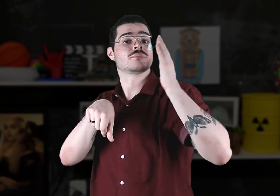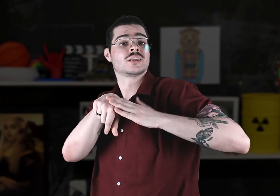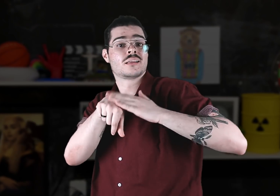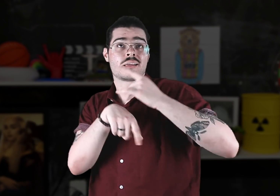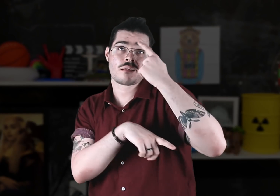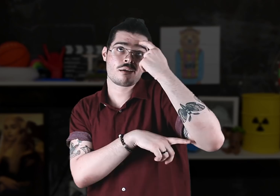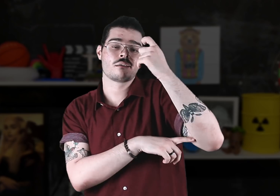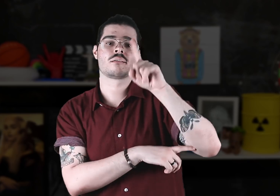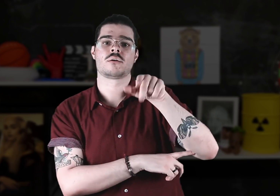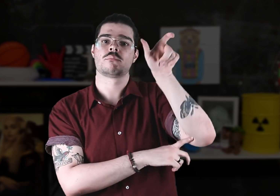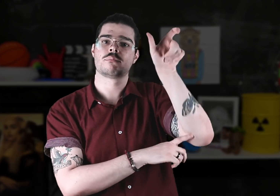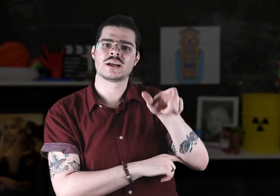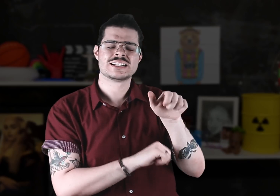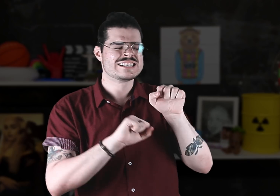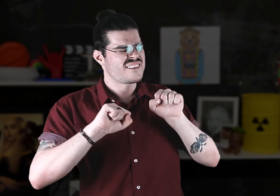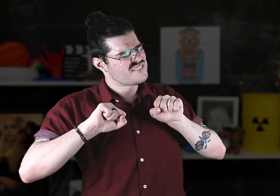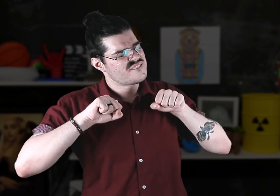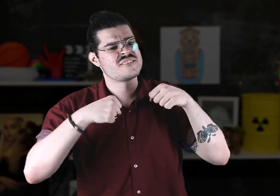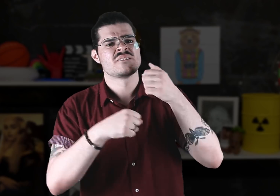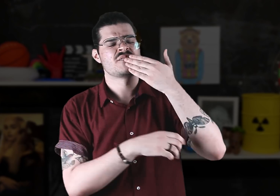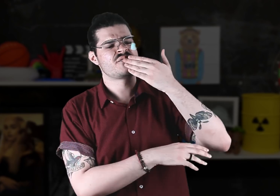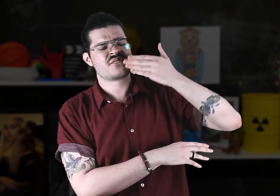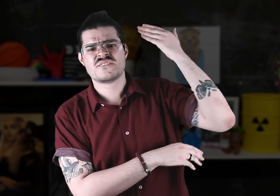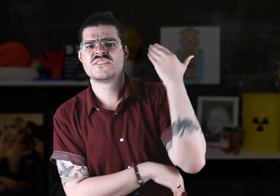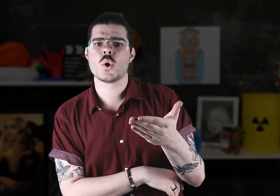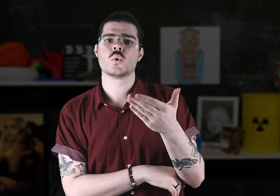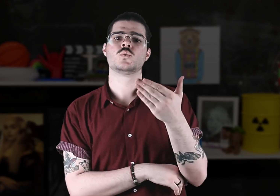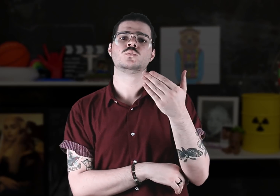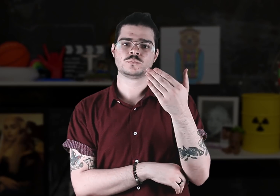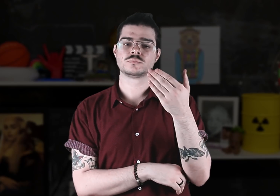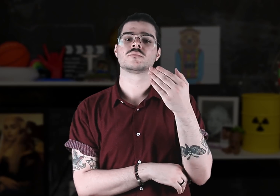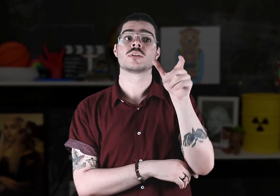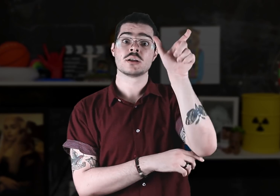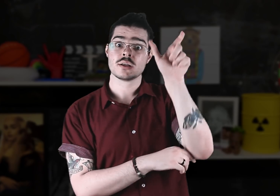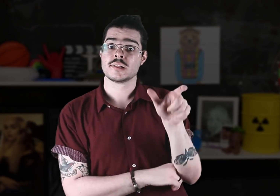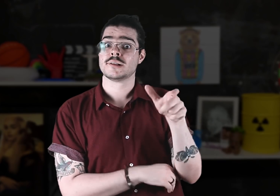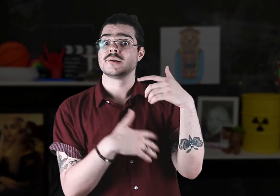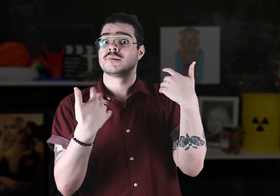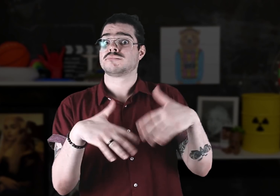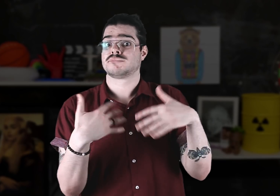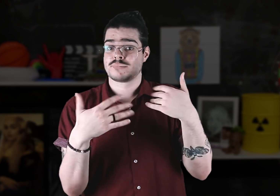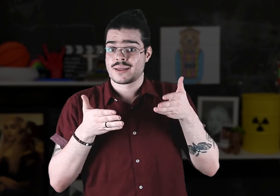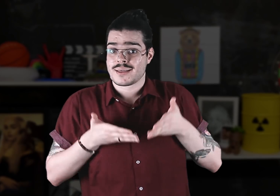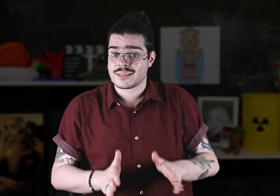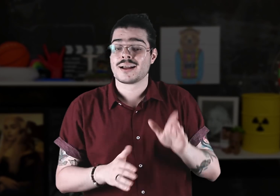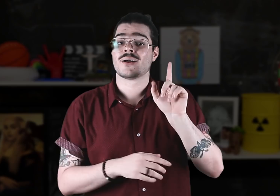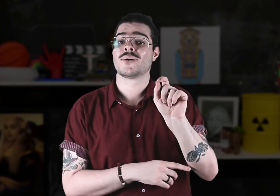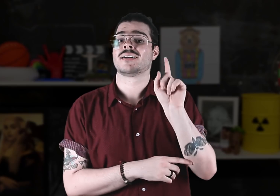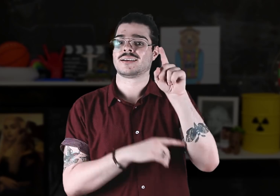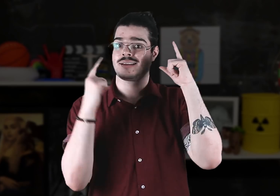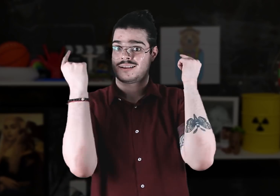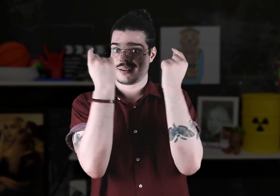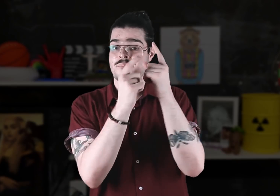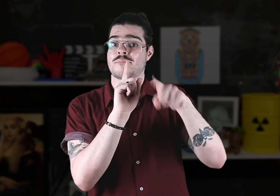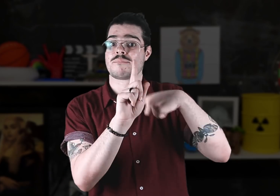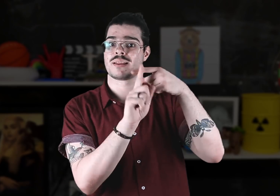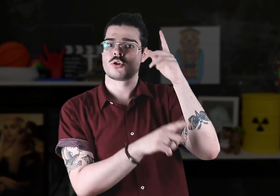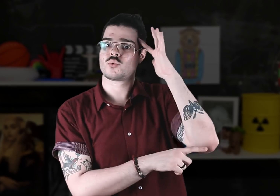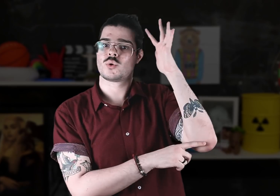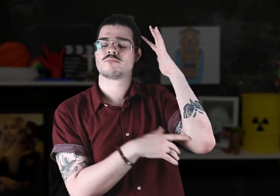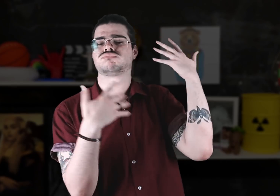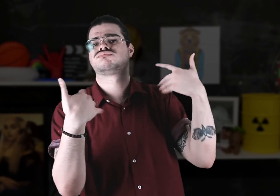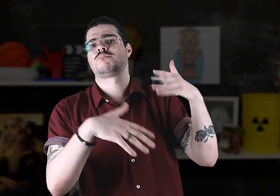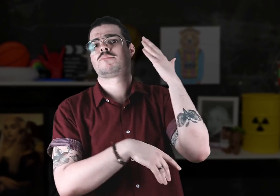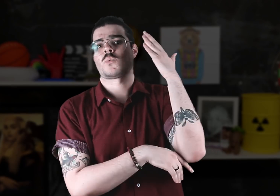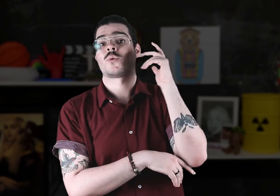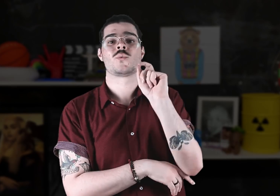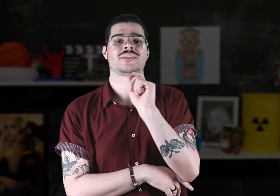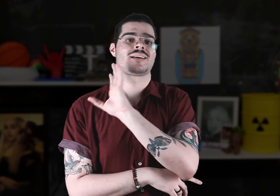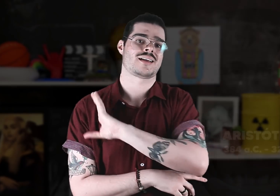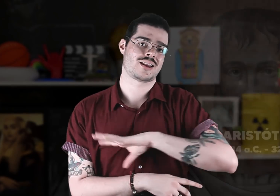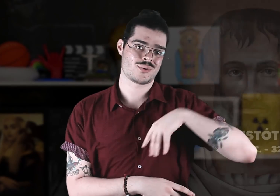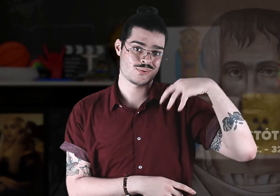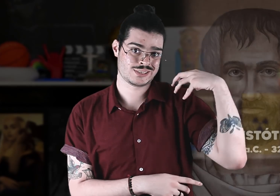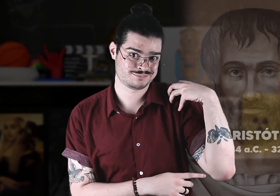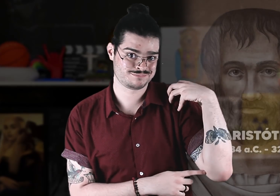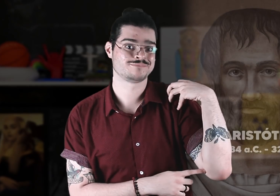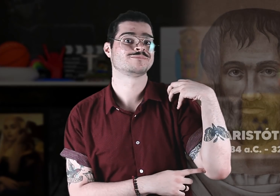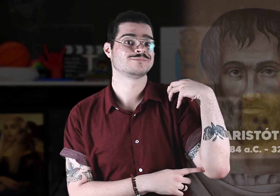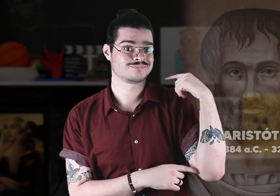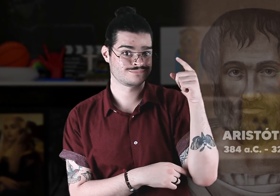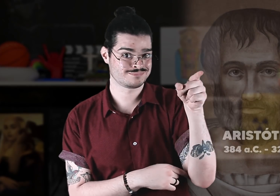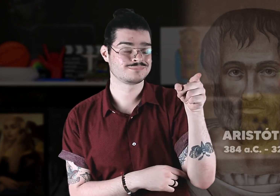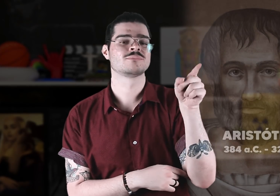and the greatest defender was the great Greek philosopher Aristotle,